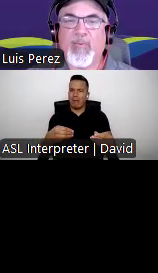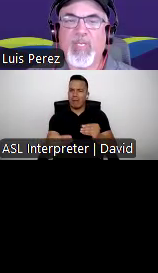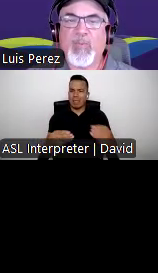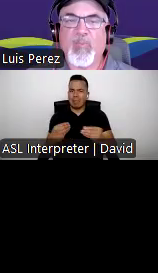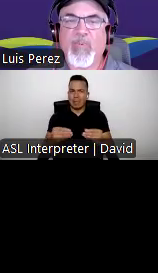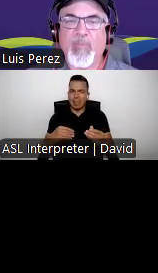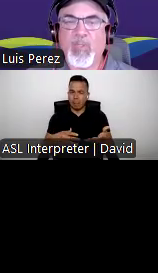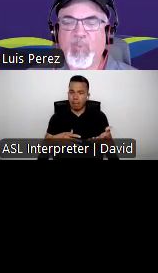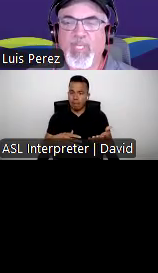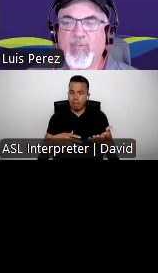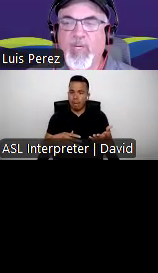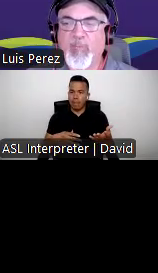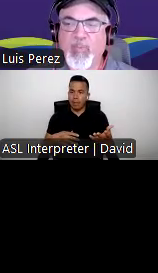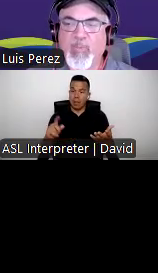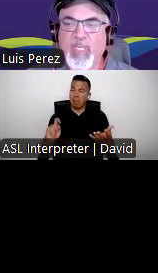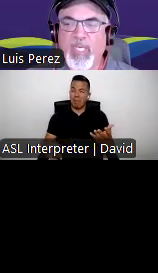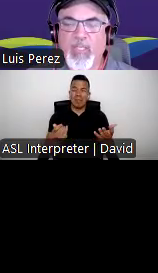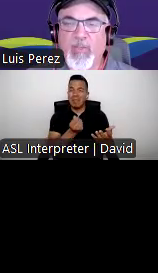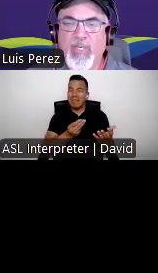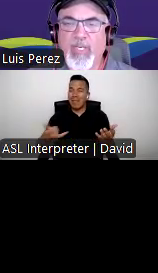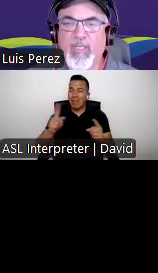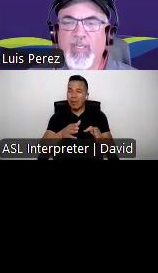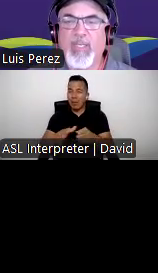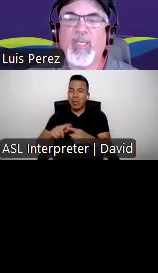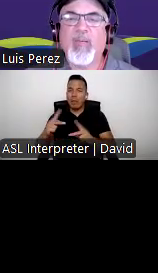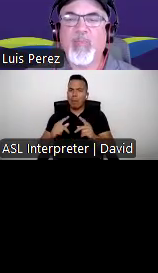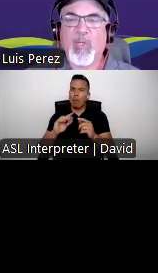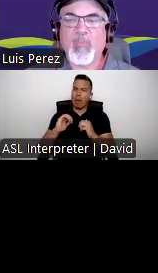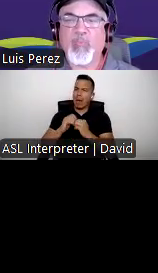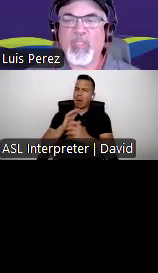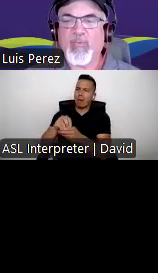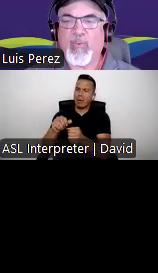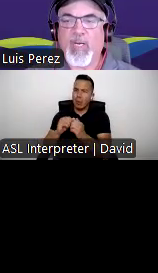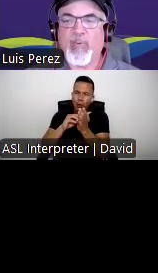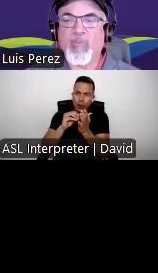We need to provide multiple means for how people engage with learning, multiple means for how we